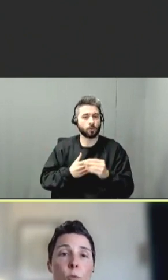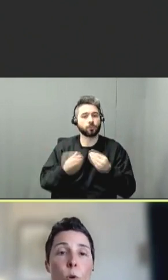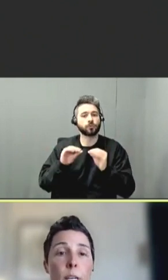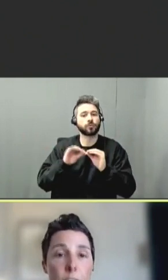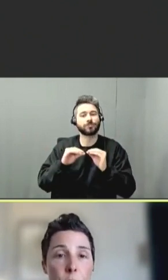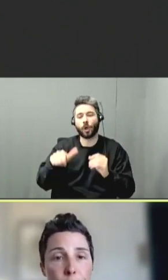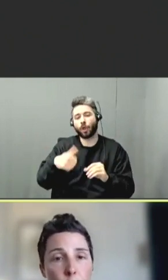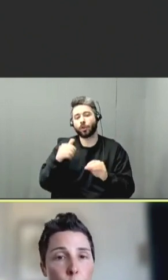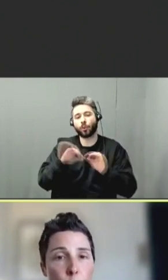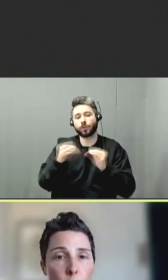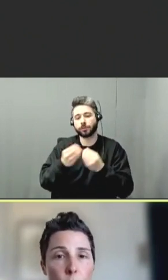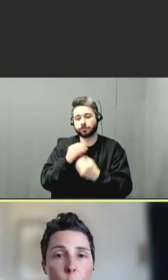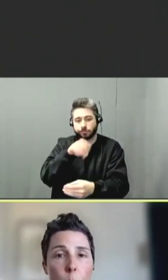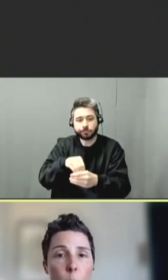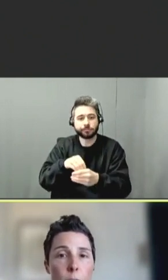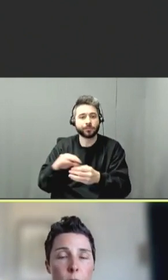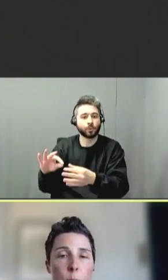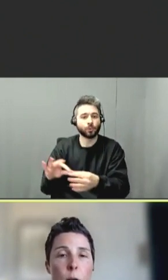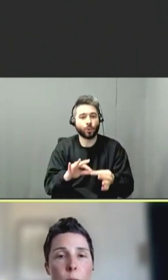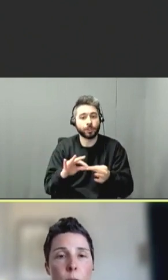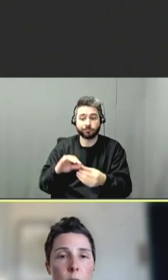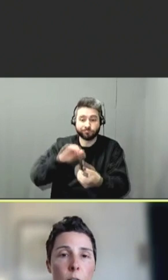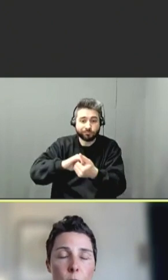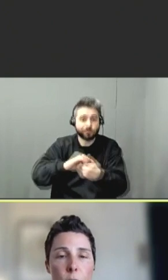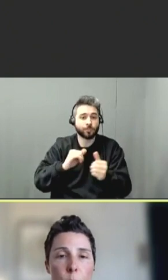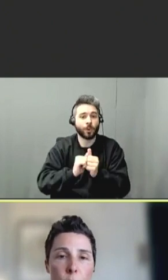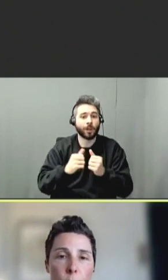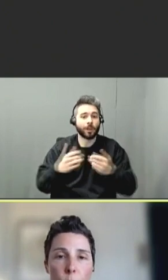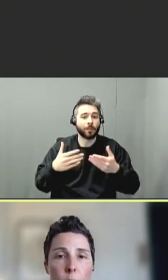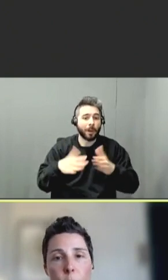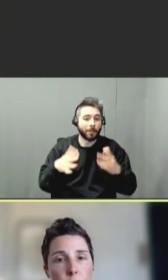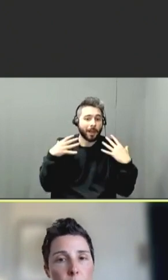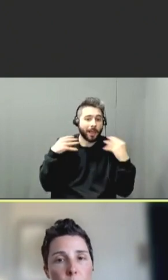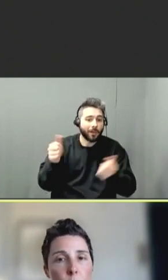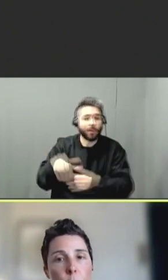through coordination, so partnering with public health departments, other CBOs, health systems,